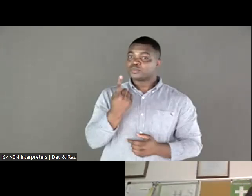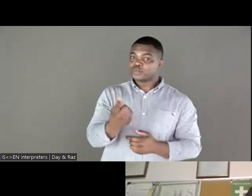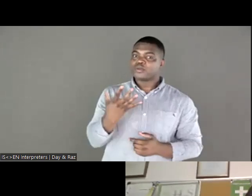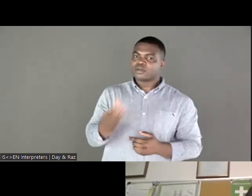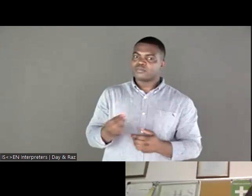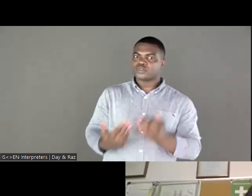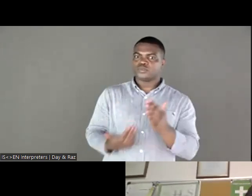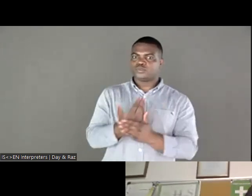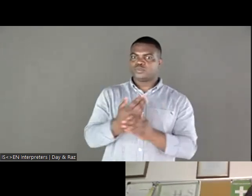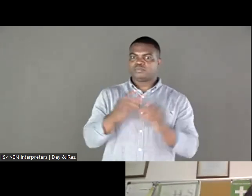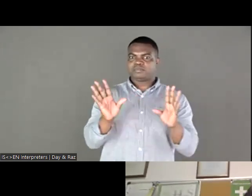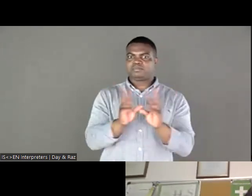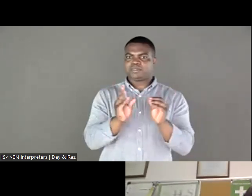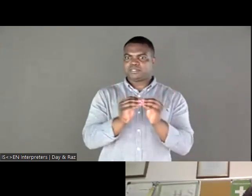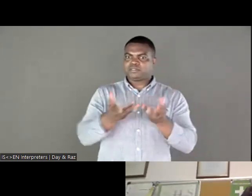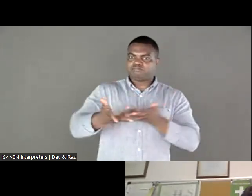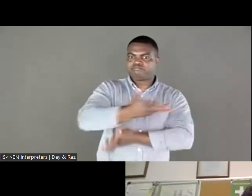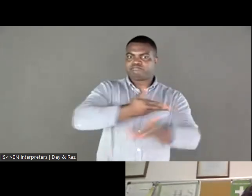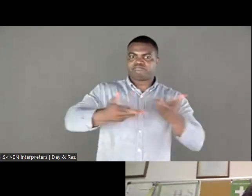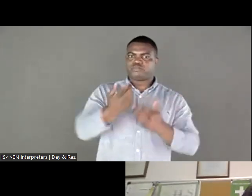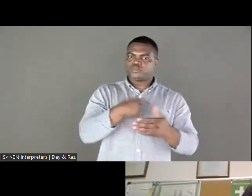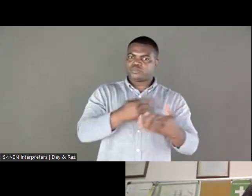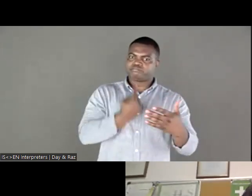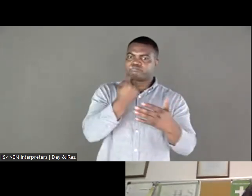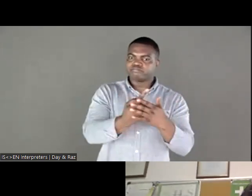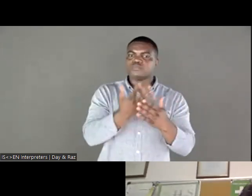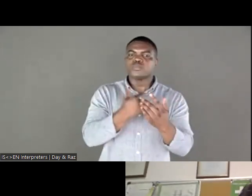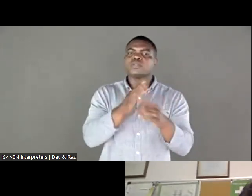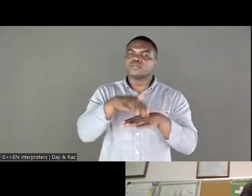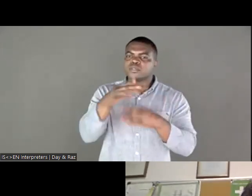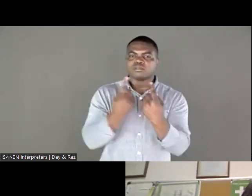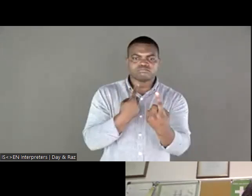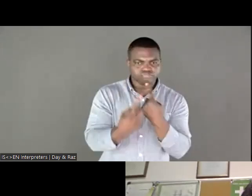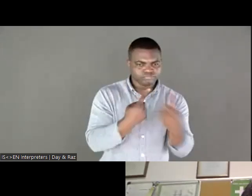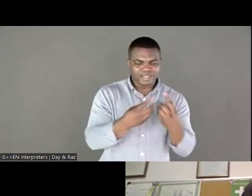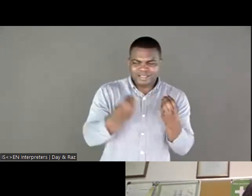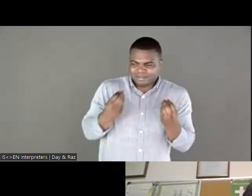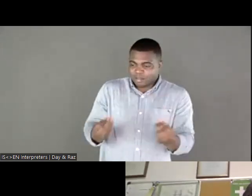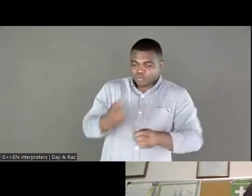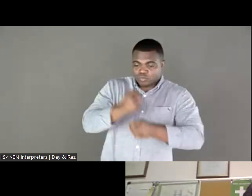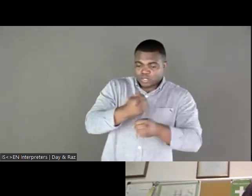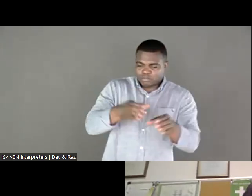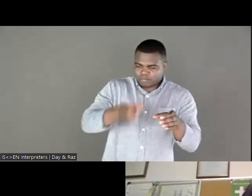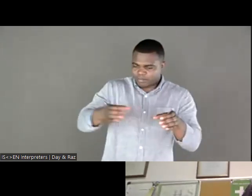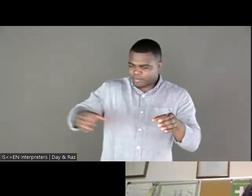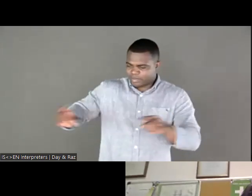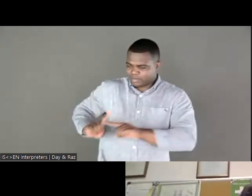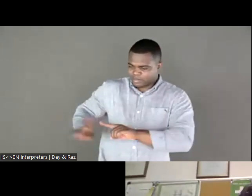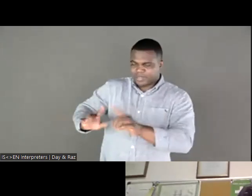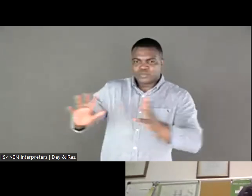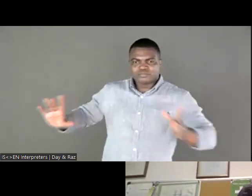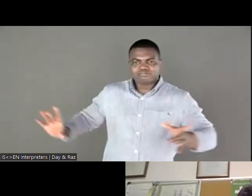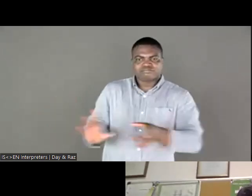there. And Ukraine has to make use of them in a smart way. The second thing we'll be discussing